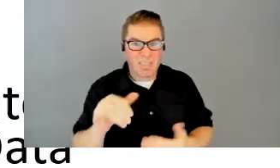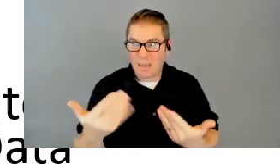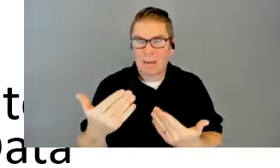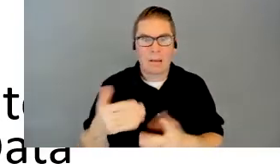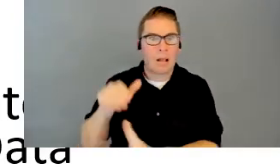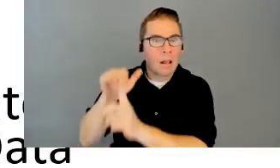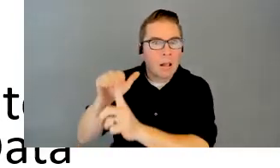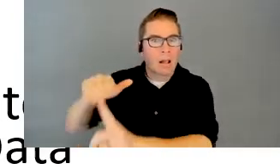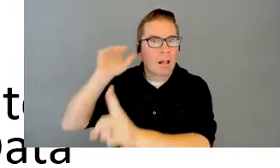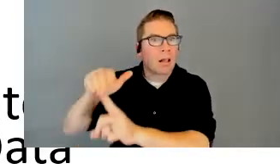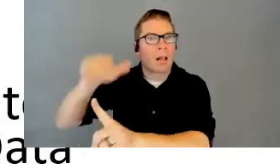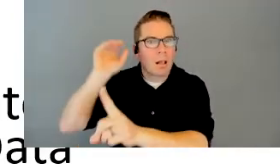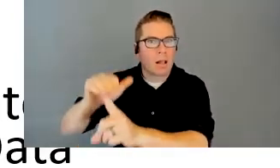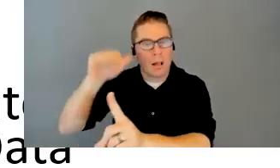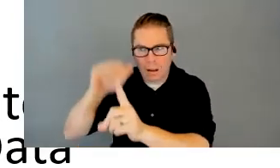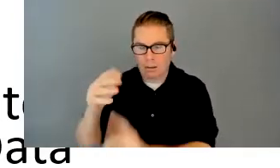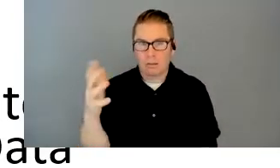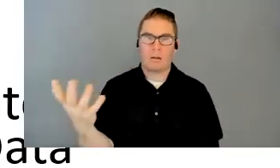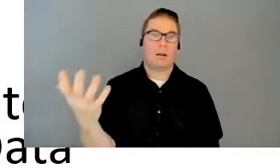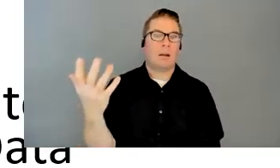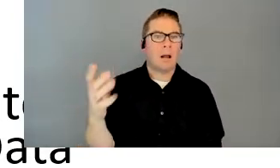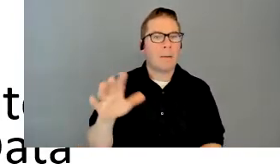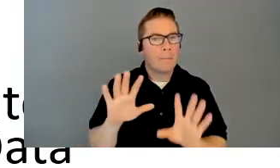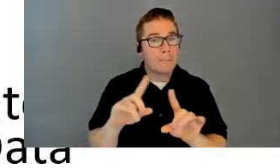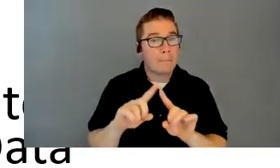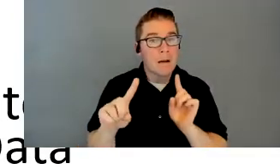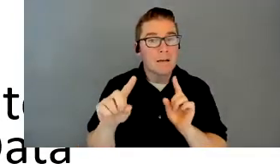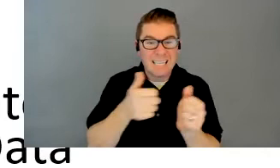But each student said you won't ask for help.